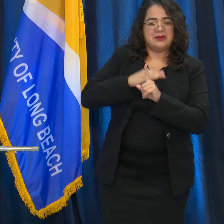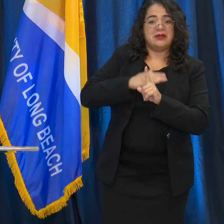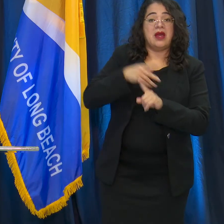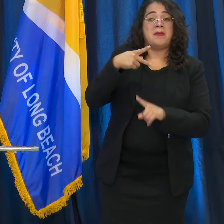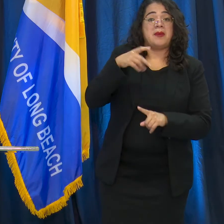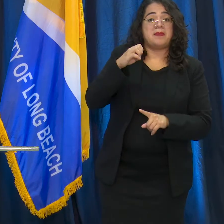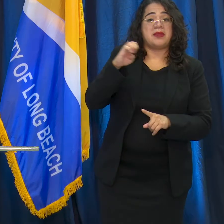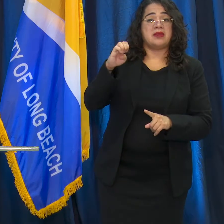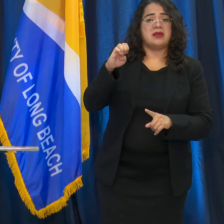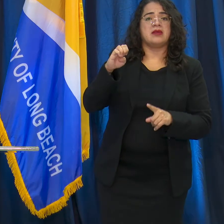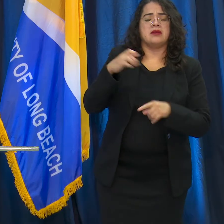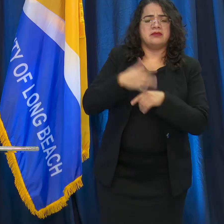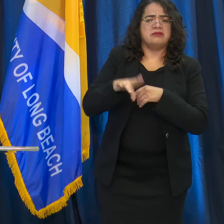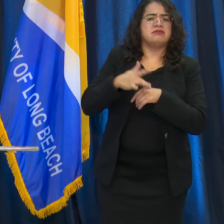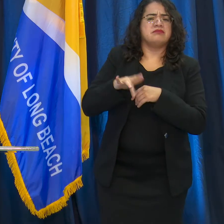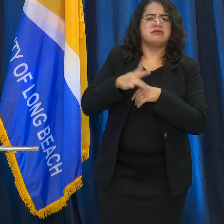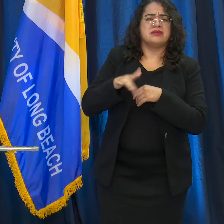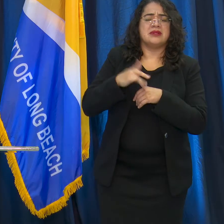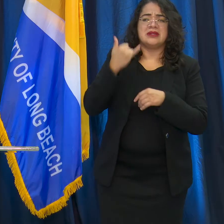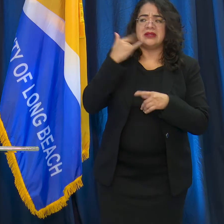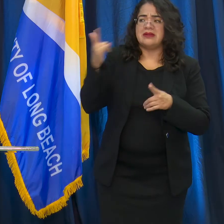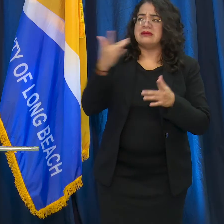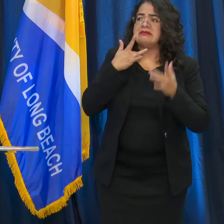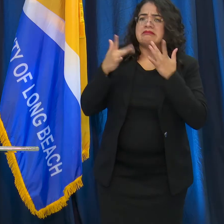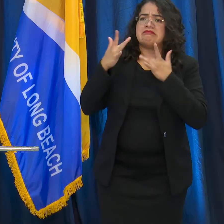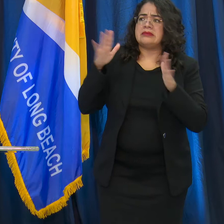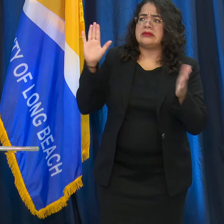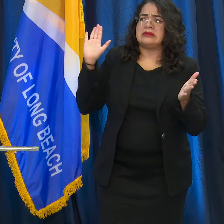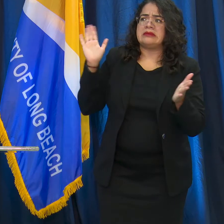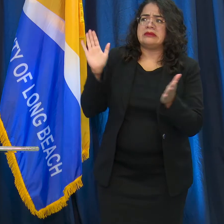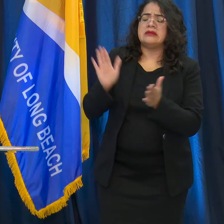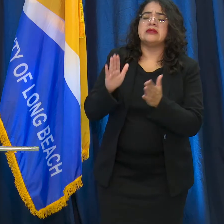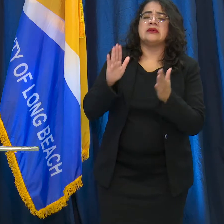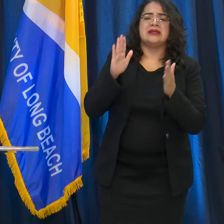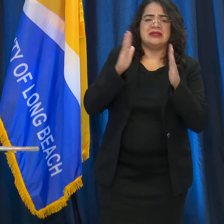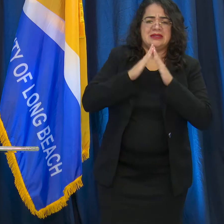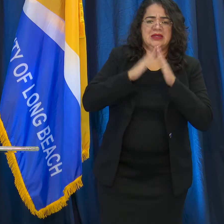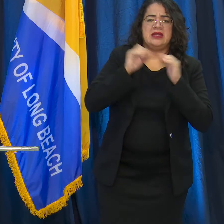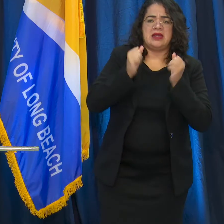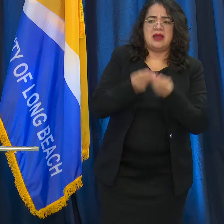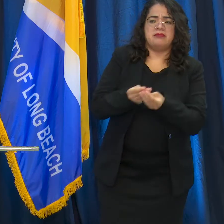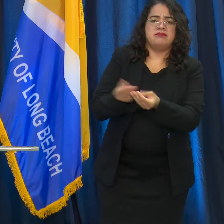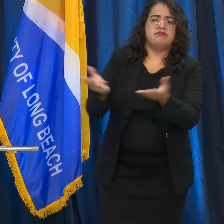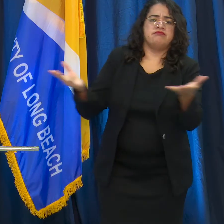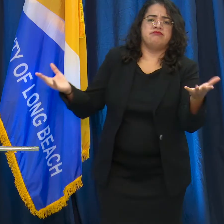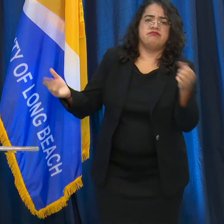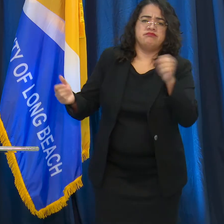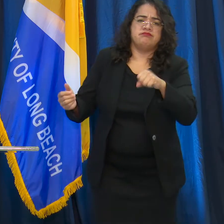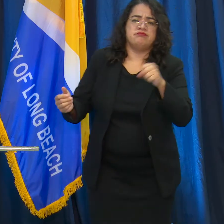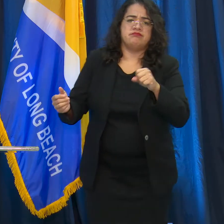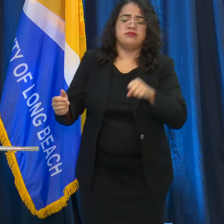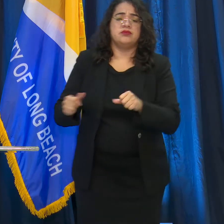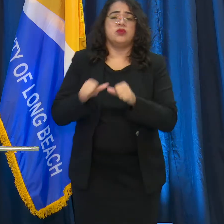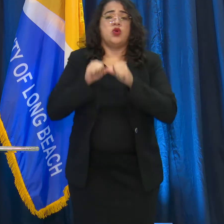long-term care facilities if they start to run low. That is available through the city, and we are working with all long-term care facilities to ensure